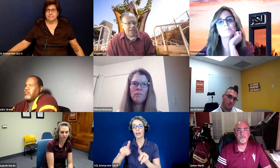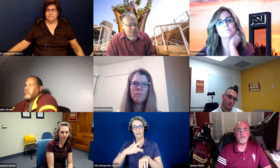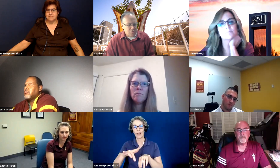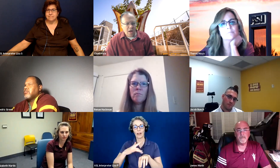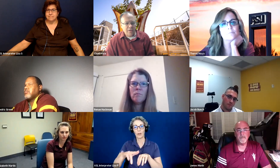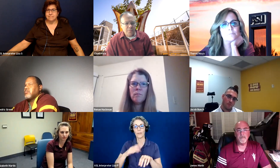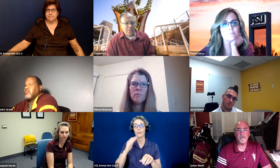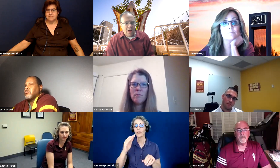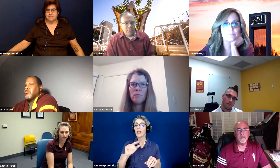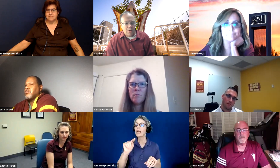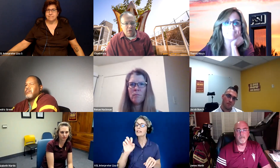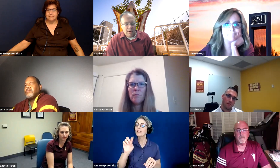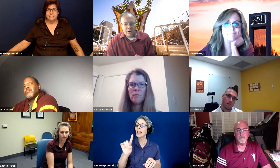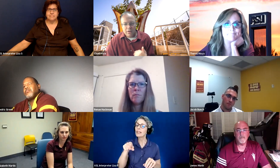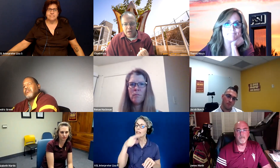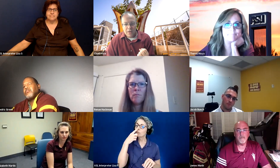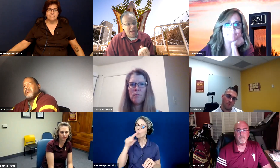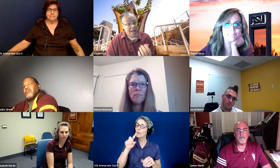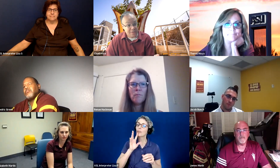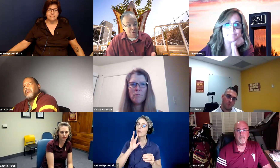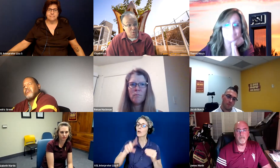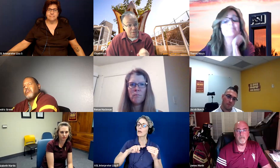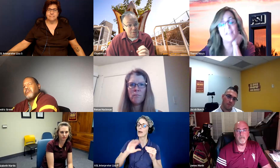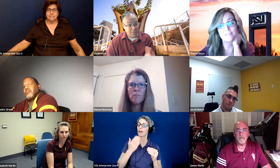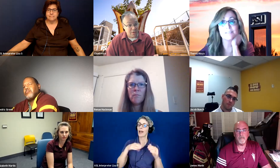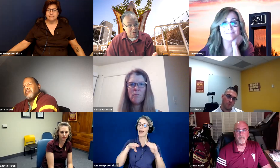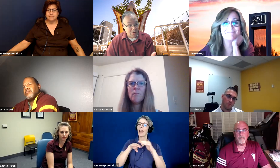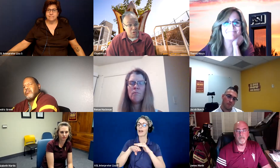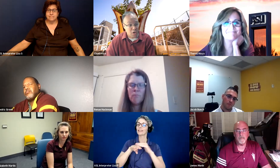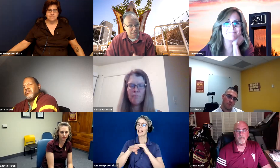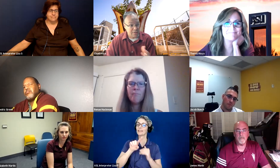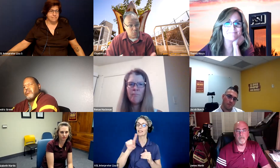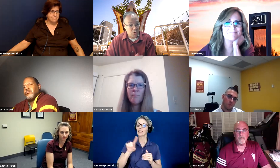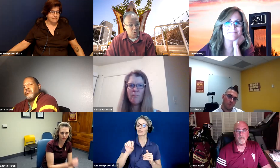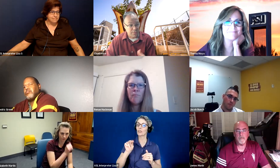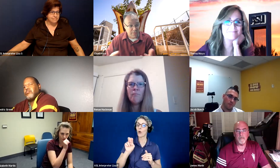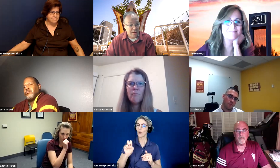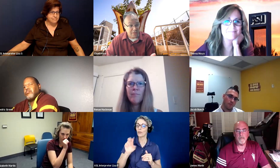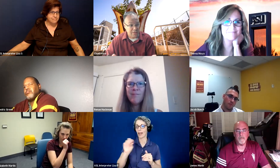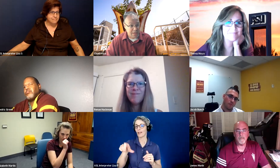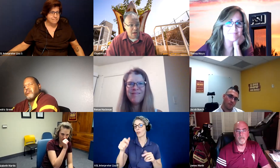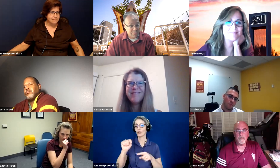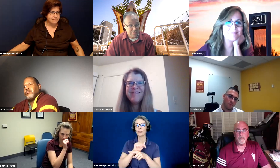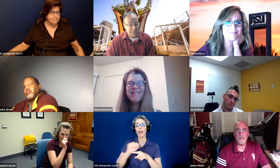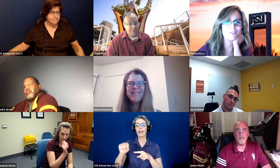Teddy, can you talk a little bit about the access zone and some of the other trainings that we're doing for faculty and staff.